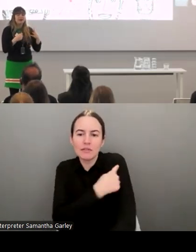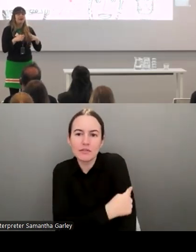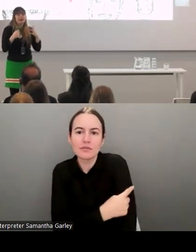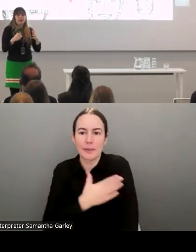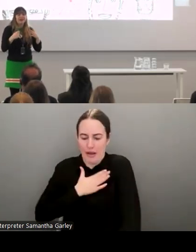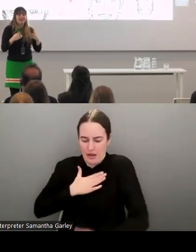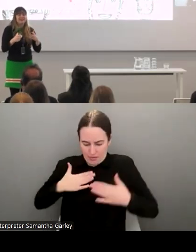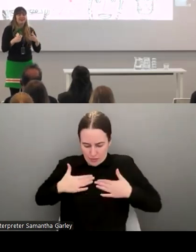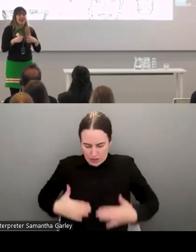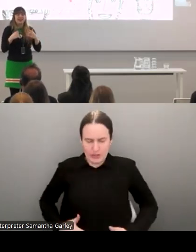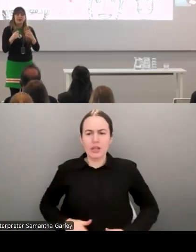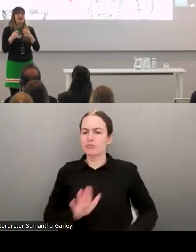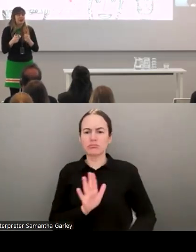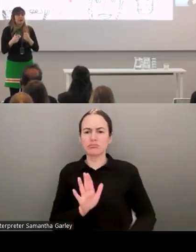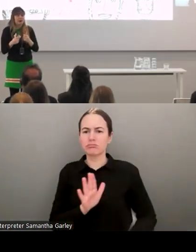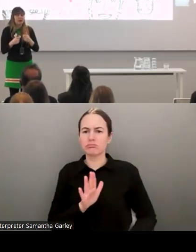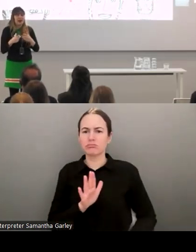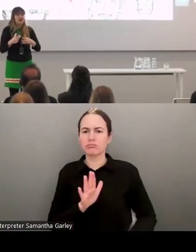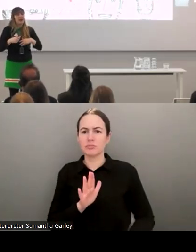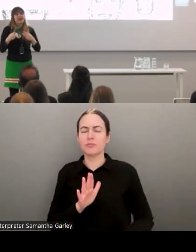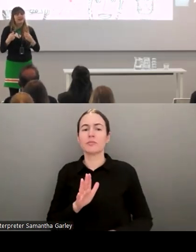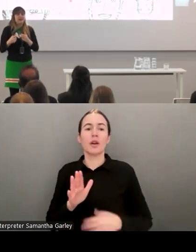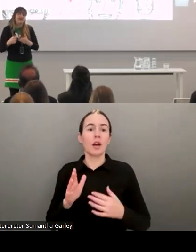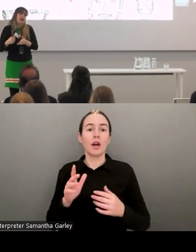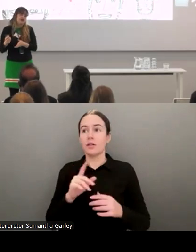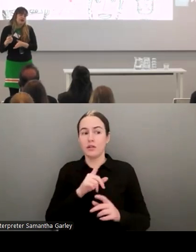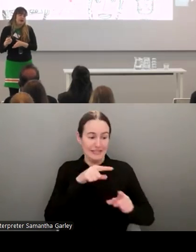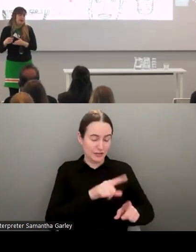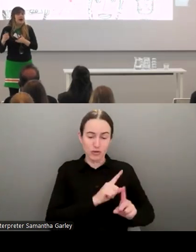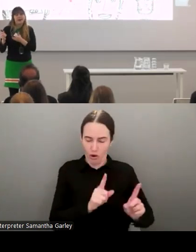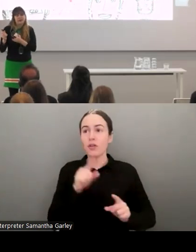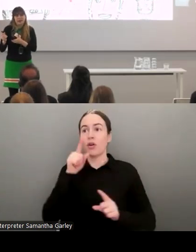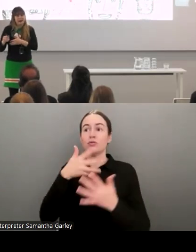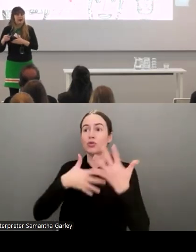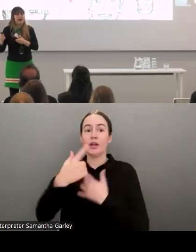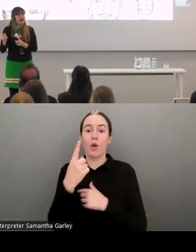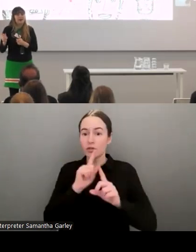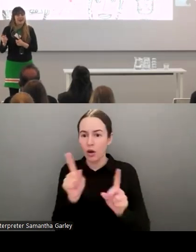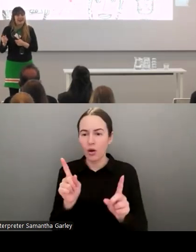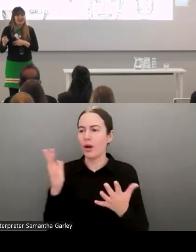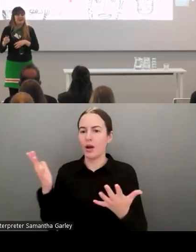It's not only just a societal problem either. It's actually also a part of me and a part of my identity.